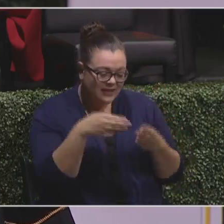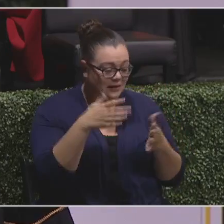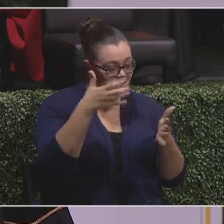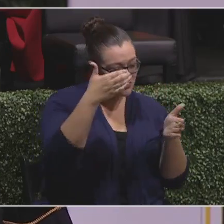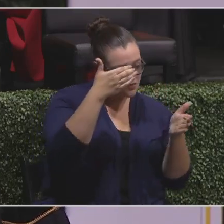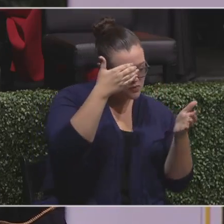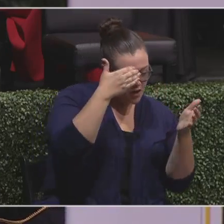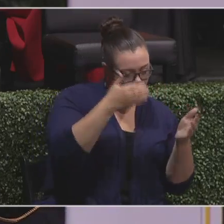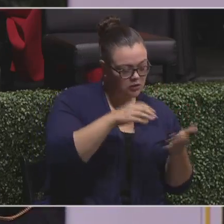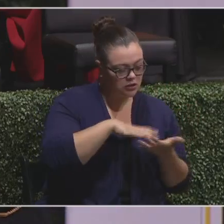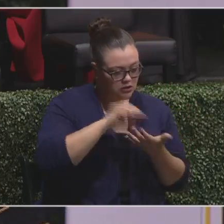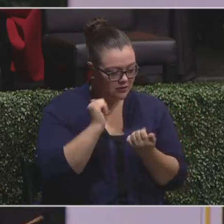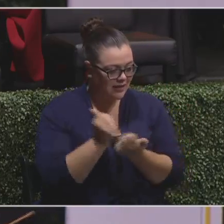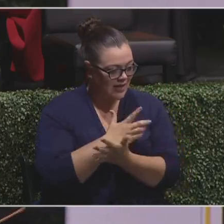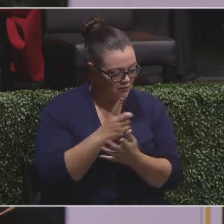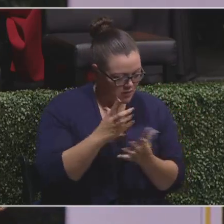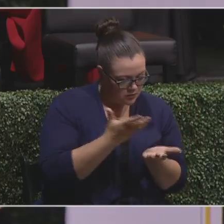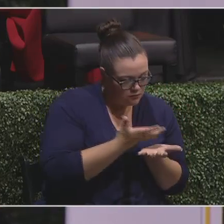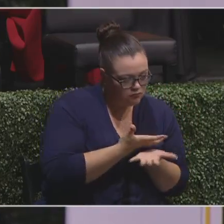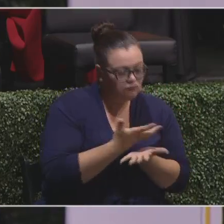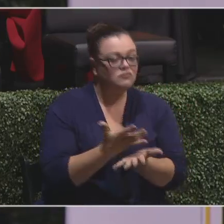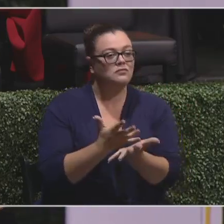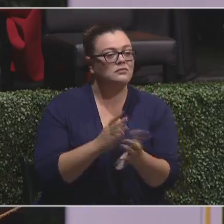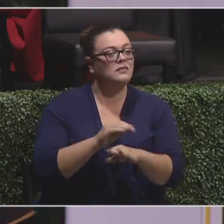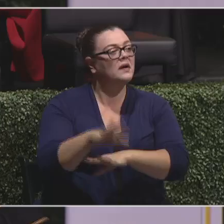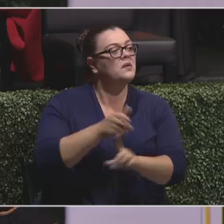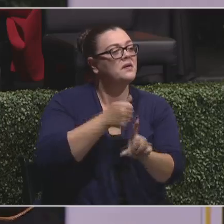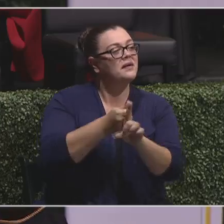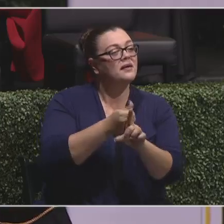" WE CHOSE THAT NAME BECAUSE THE GRADUATES OF CAL STATE LA REPRESENT THE BEST OF LOS ANGELES.